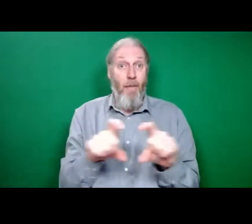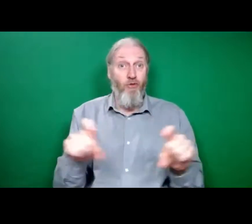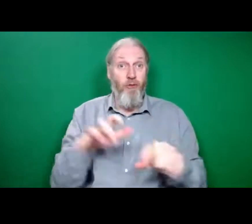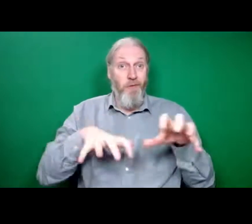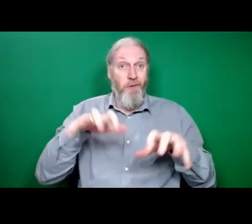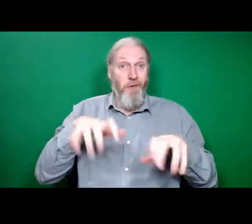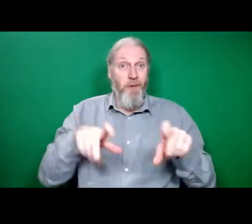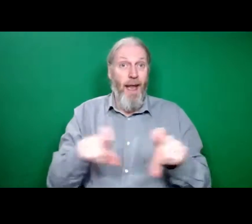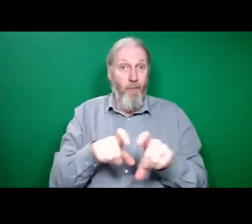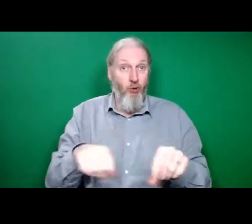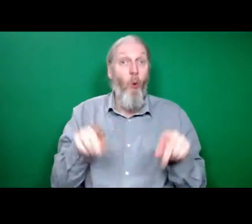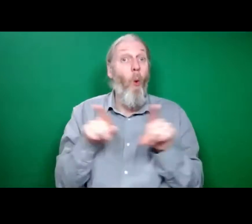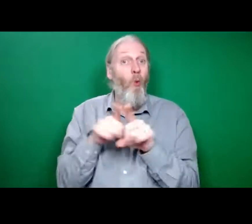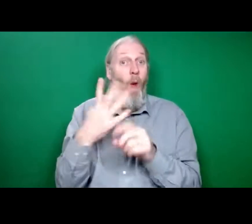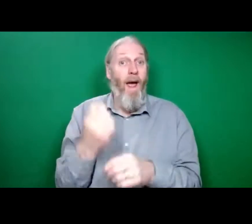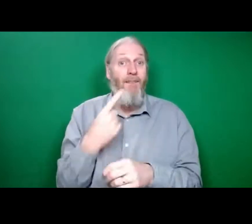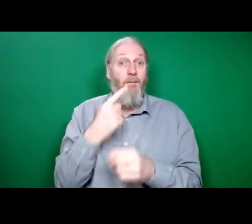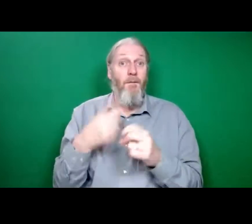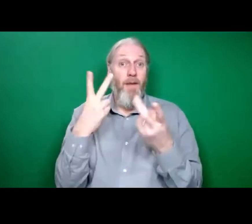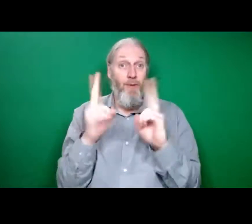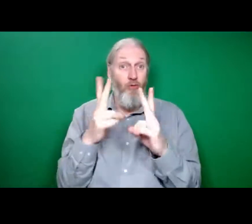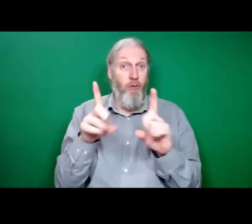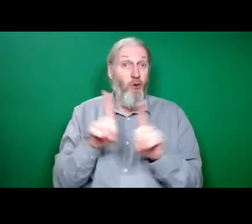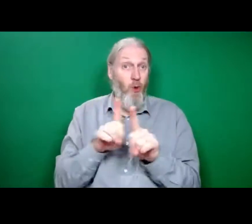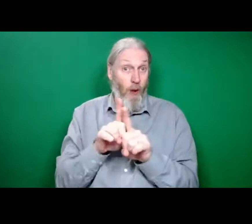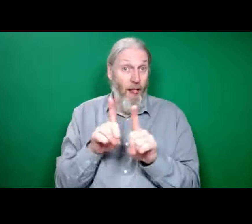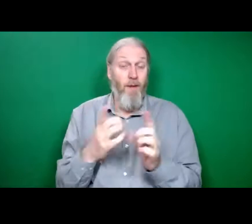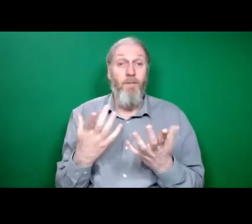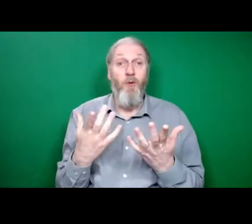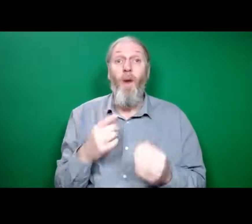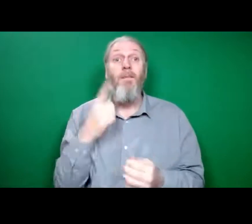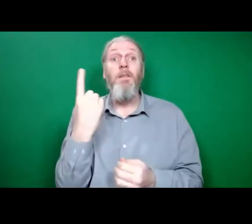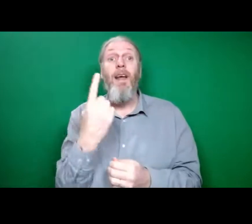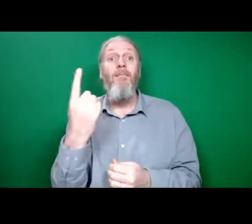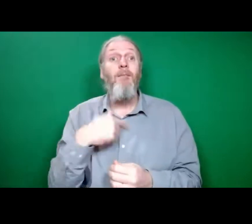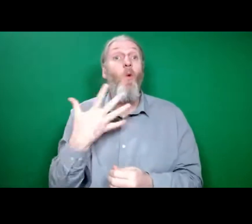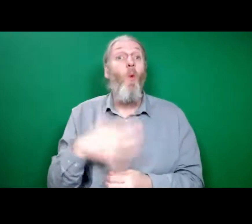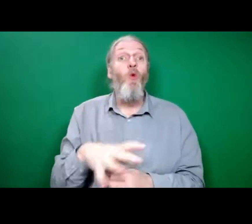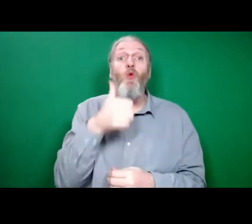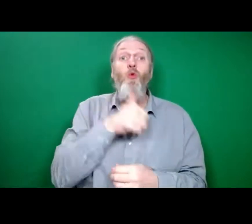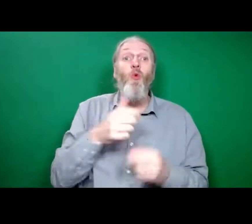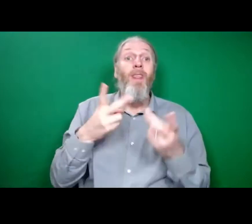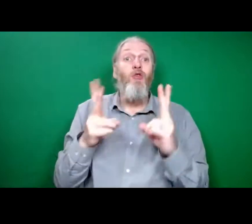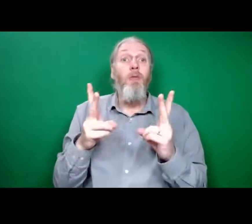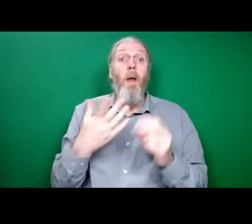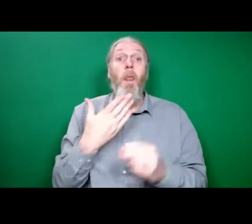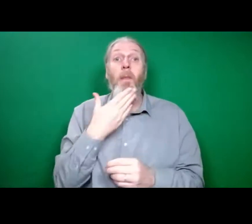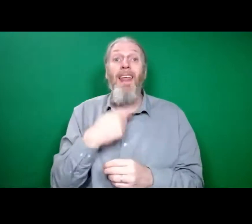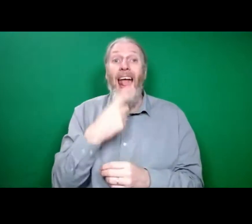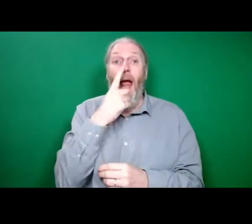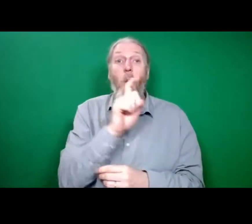I'm Sarah Dance, I'm deputy chair of the South East Creative Economy Network